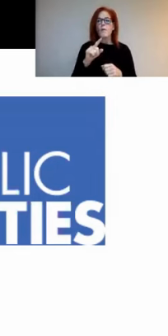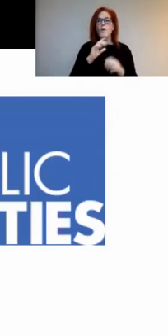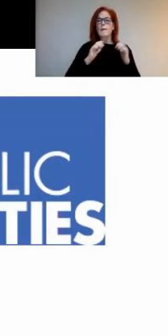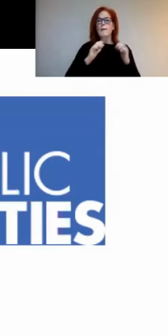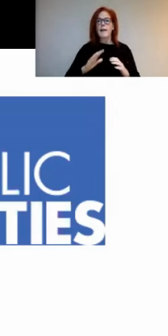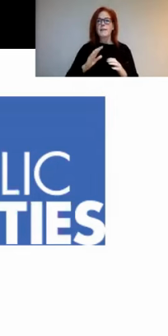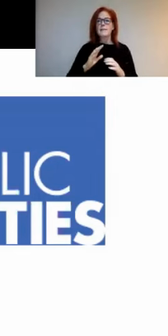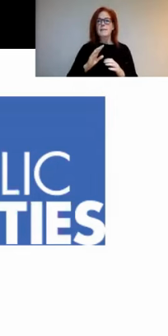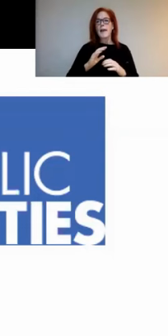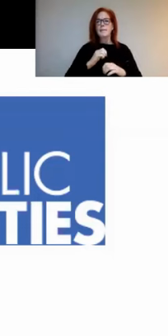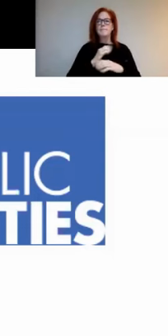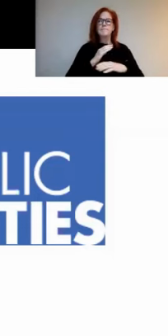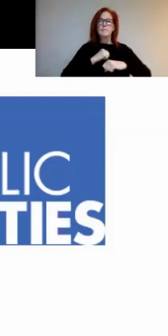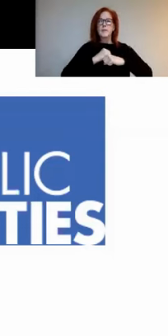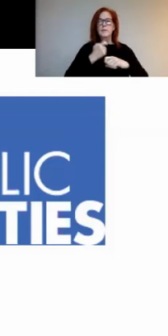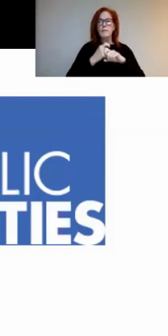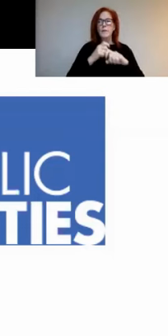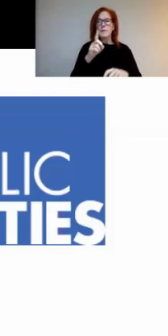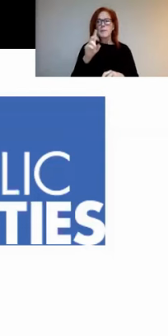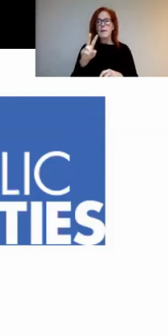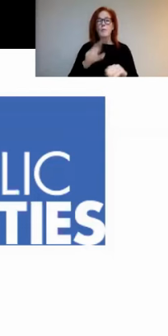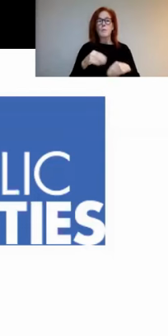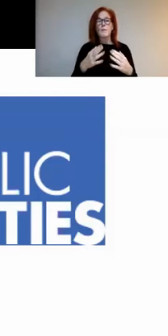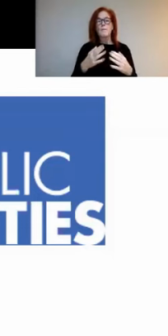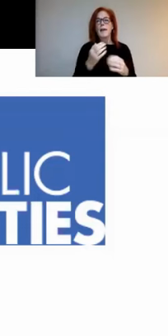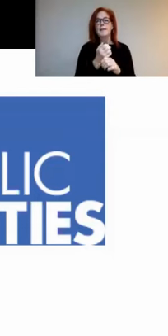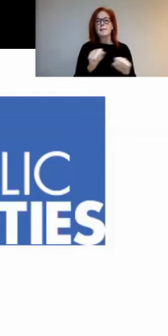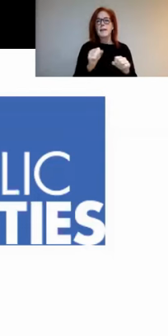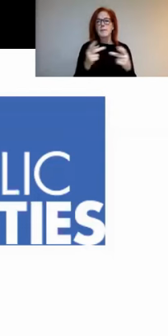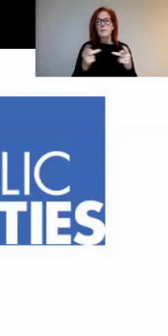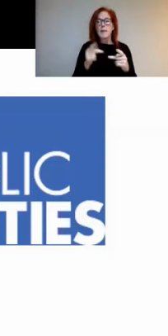Siena Francis House shelter facilities and programs are designed to provide highest quality, lowest barrier services to individuals experiencing homelessness, including shelters, meals and clothing.